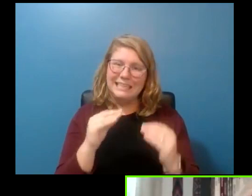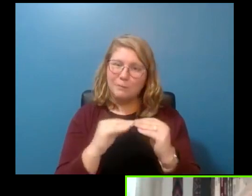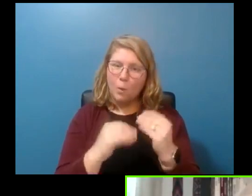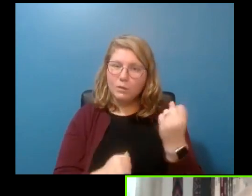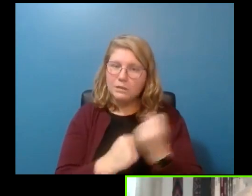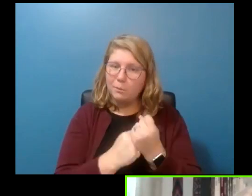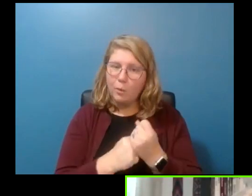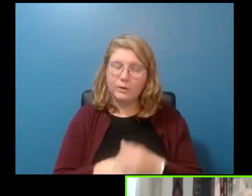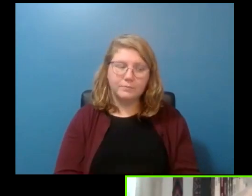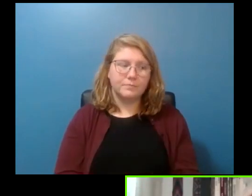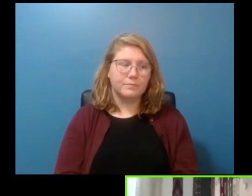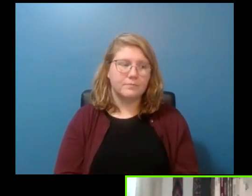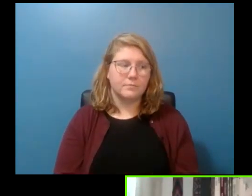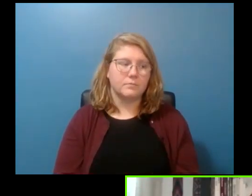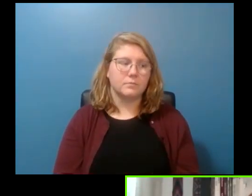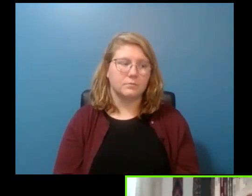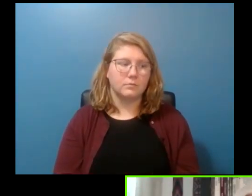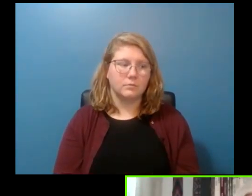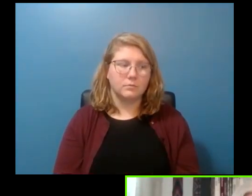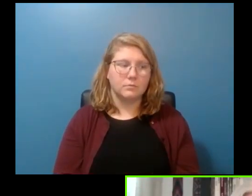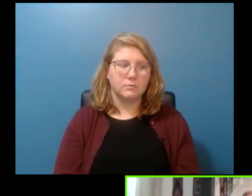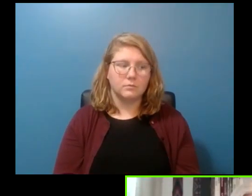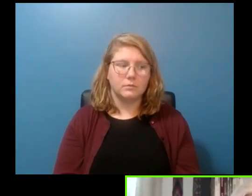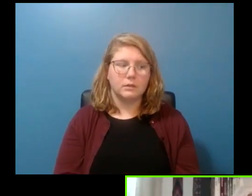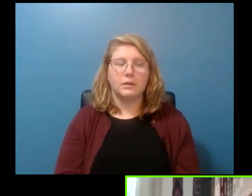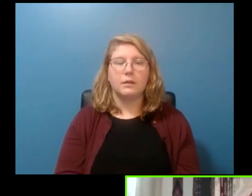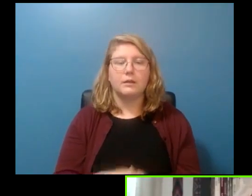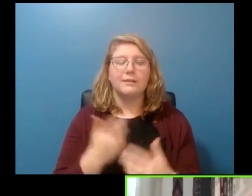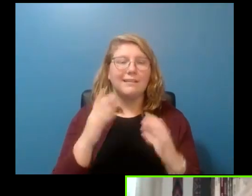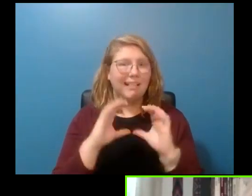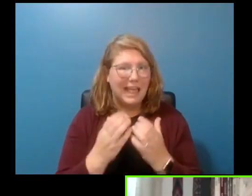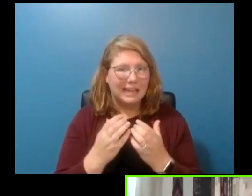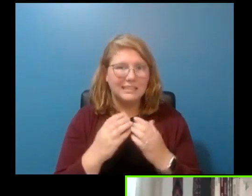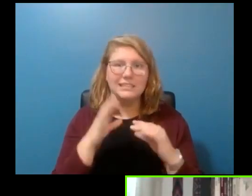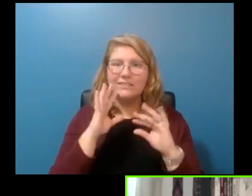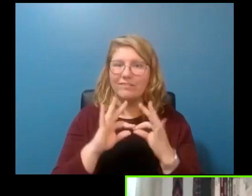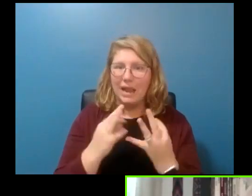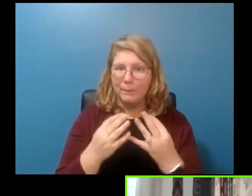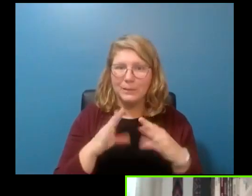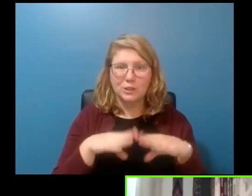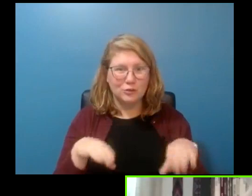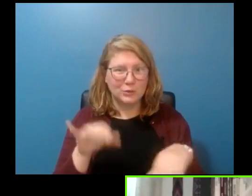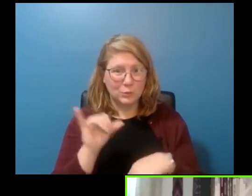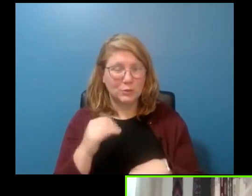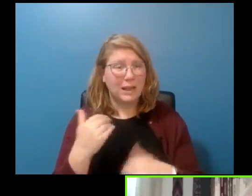helping people understand why the pandemic hit us in terms of mental health and things you can